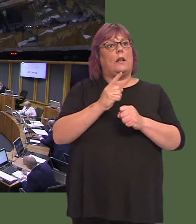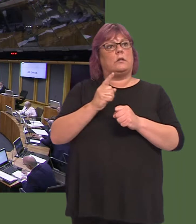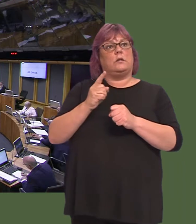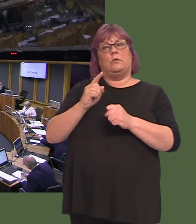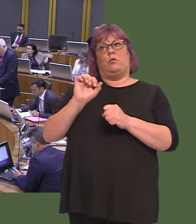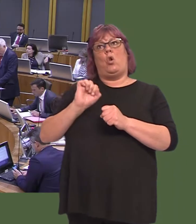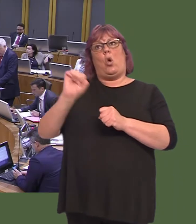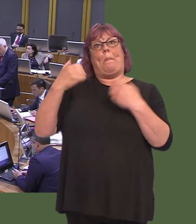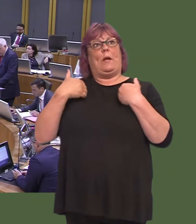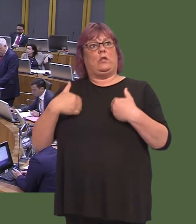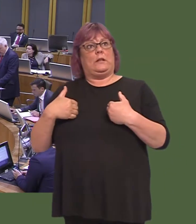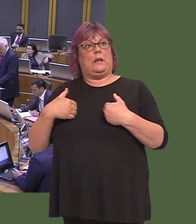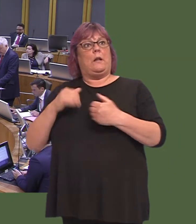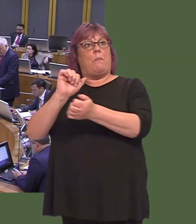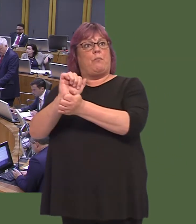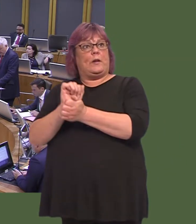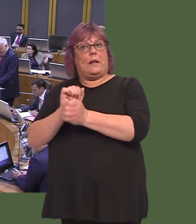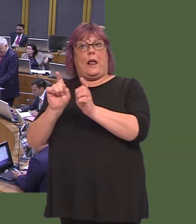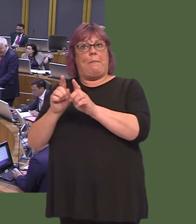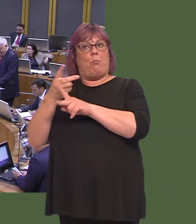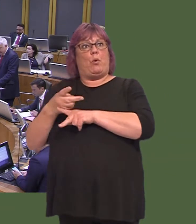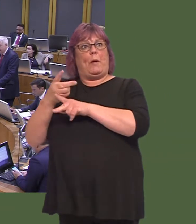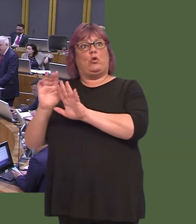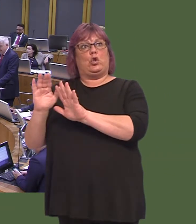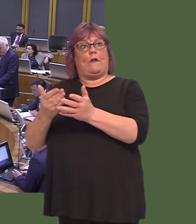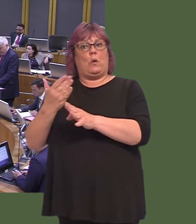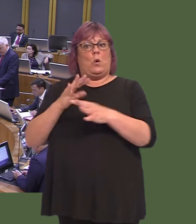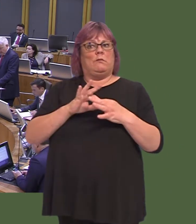Her Majestyís Prison and Probation Service in Wales have worked together to develop a